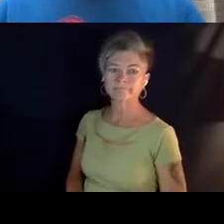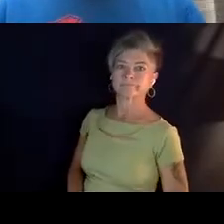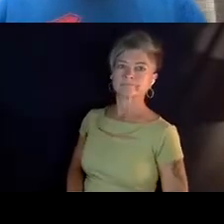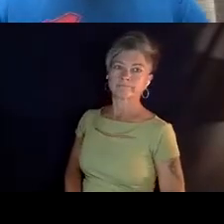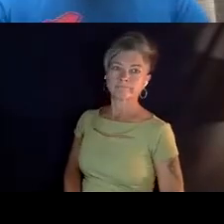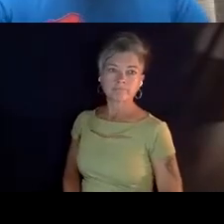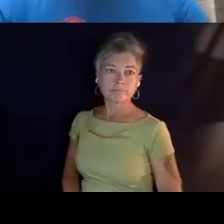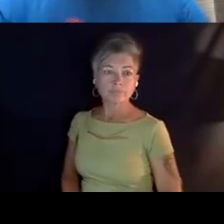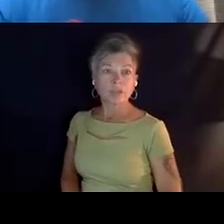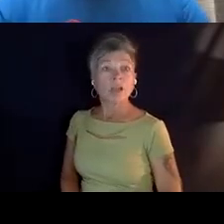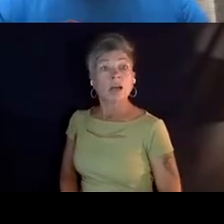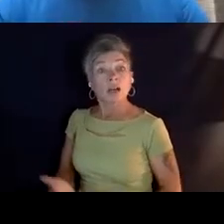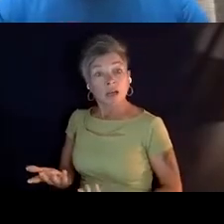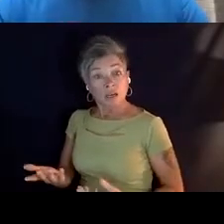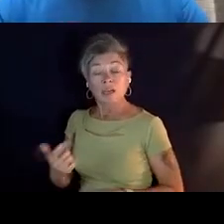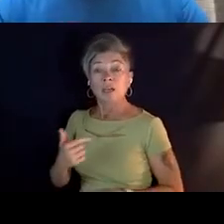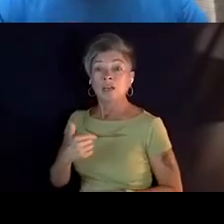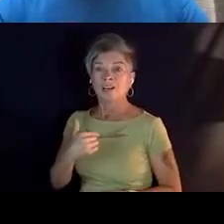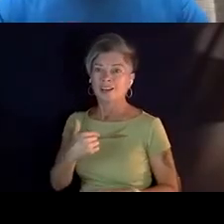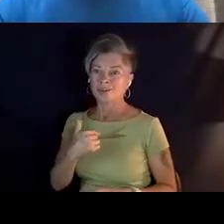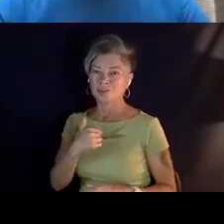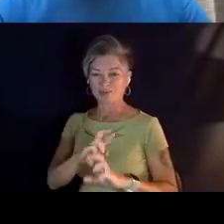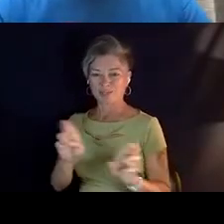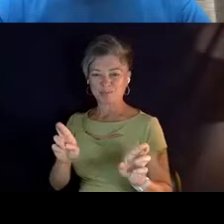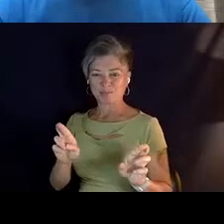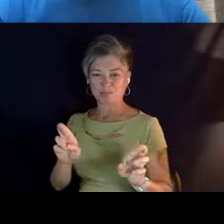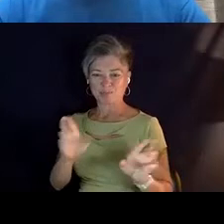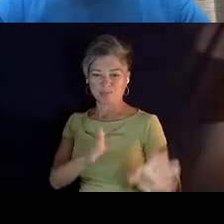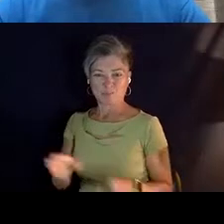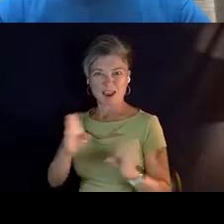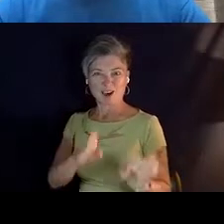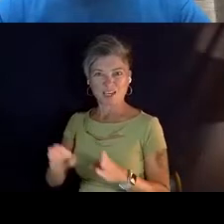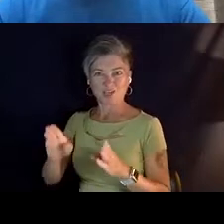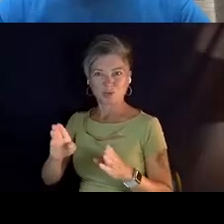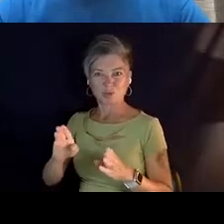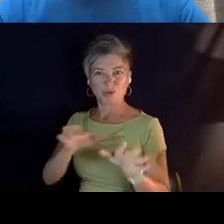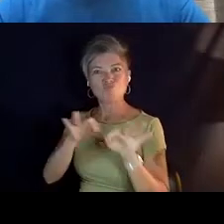So when I was preparing this visit, or this PowerPoint, I was thinking, "What is it